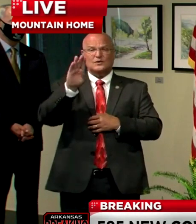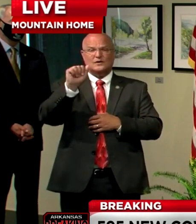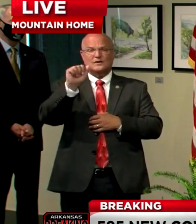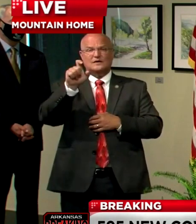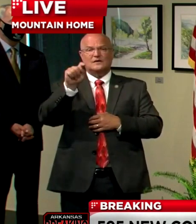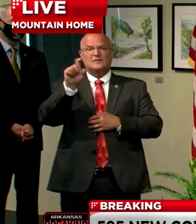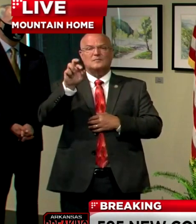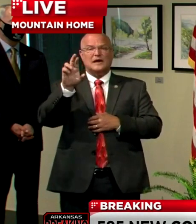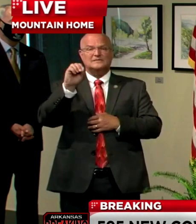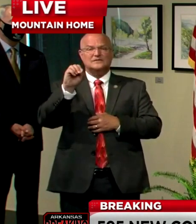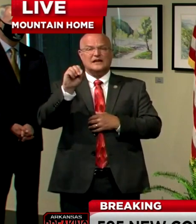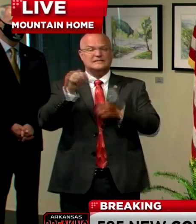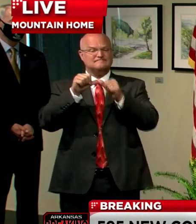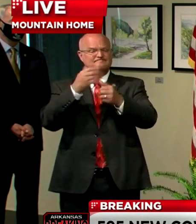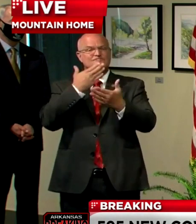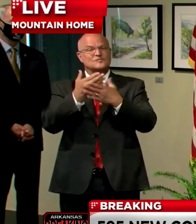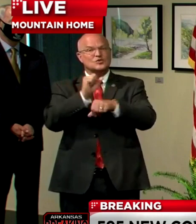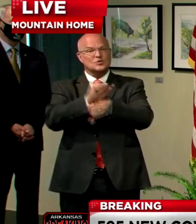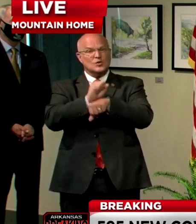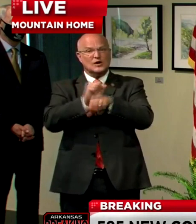KNOW, EVEN THOUGH WE SEE THE